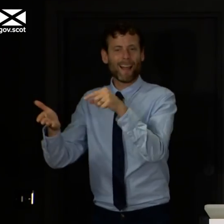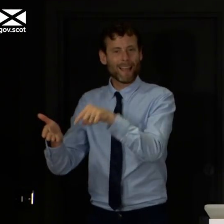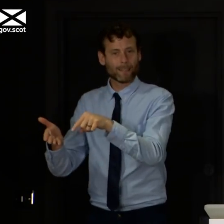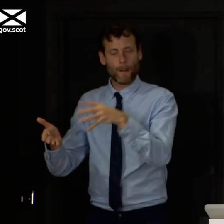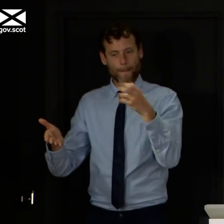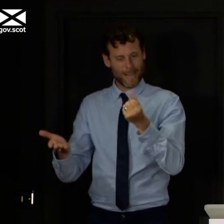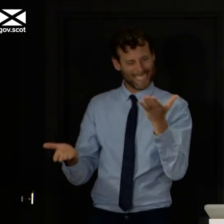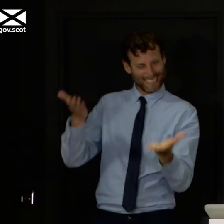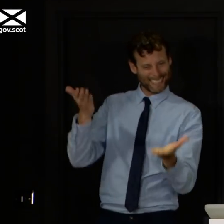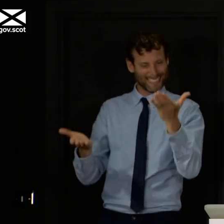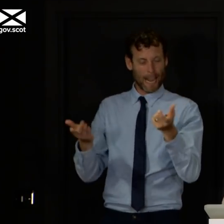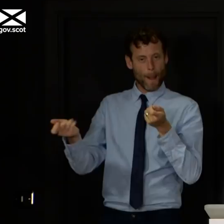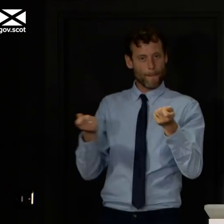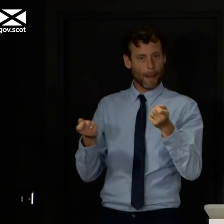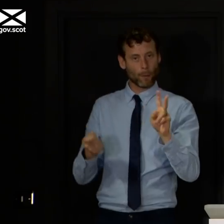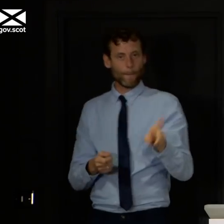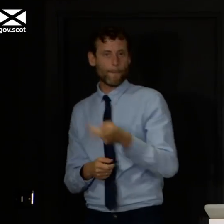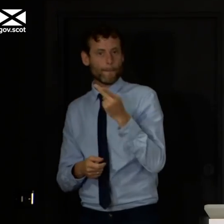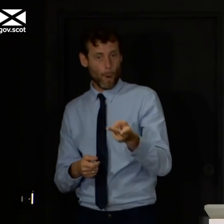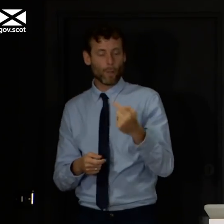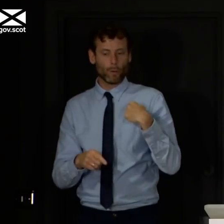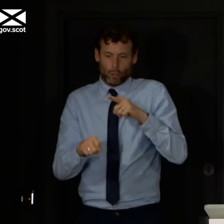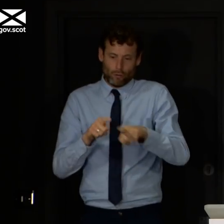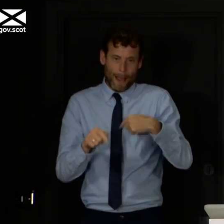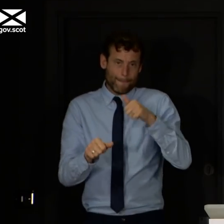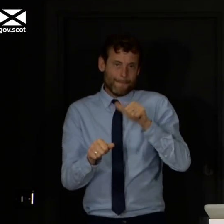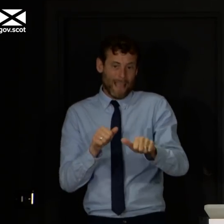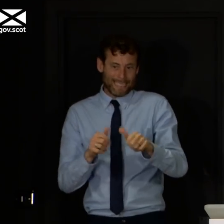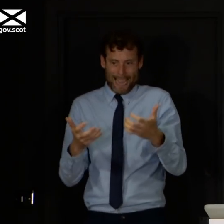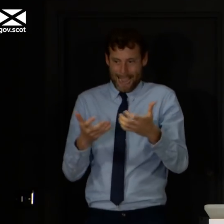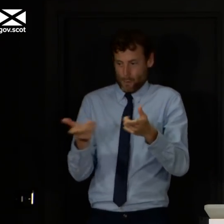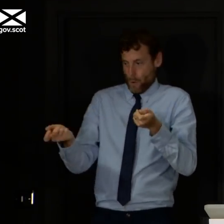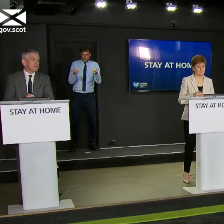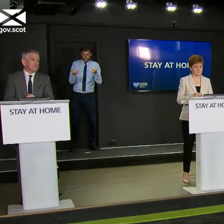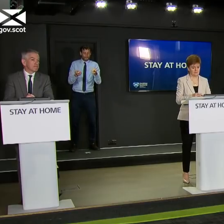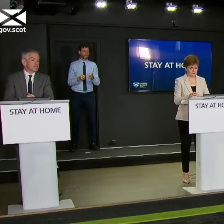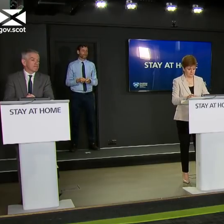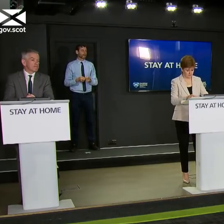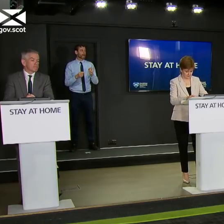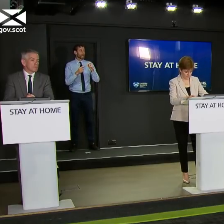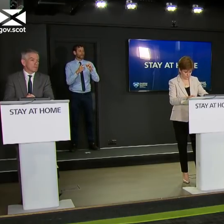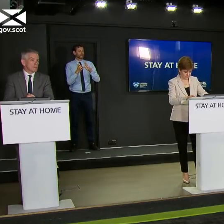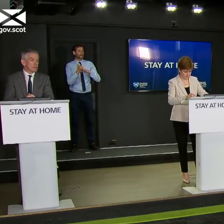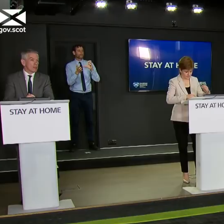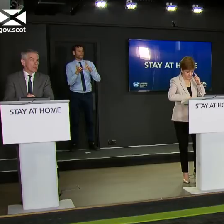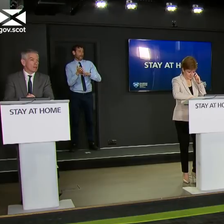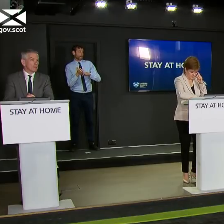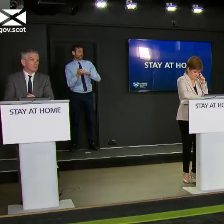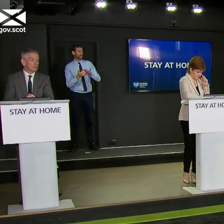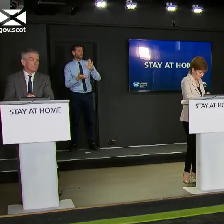continue to do that to the very best of our ability. Peter MacMahon from ITV Border.